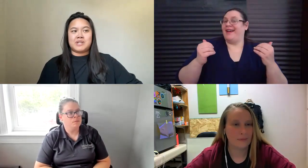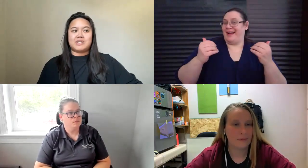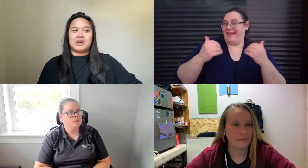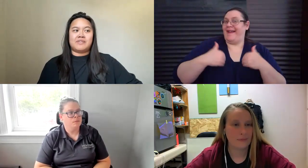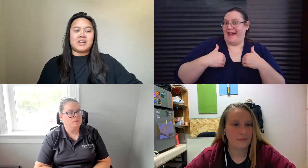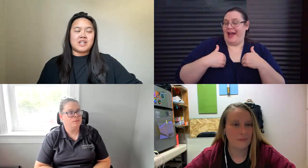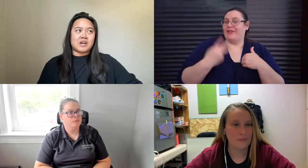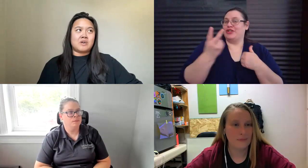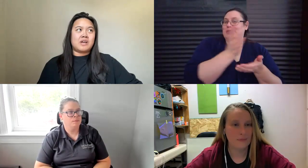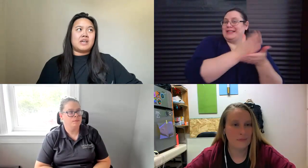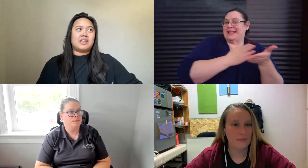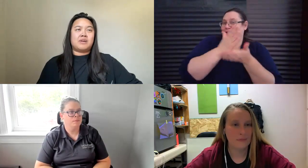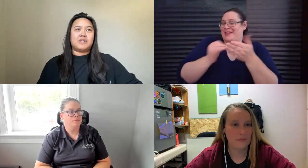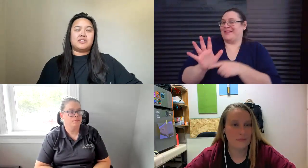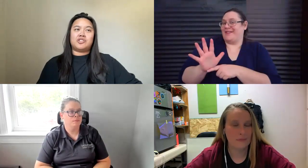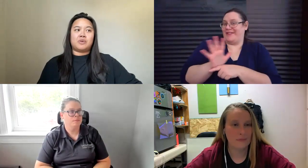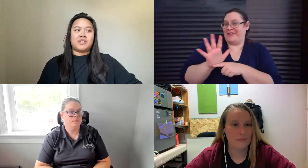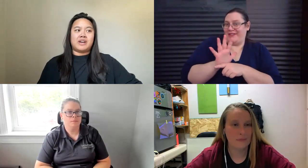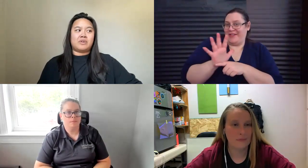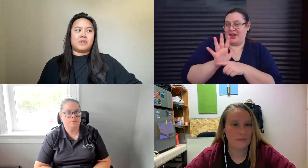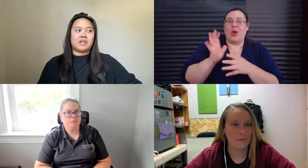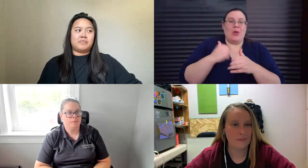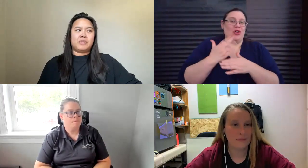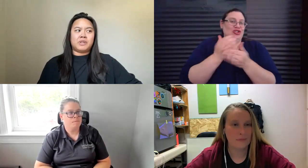of a video that I want to share with everyone.